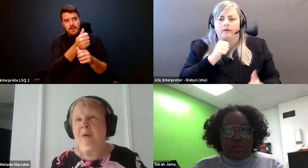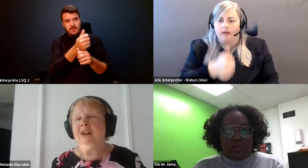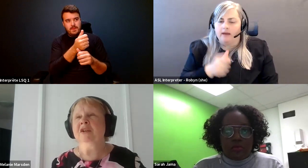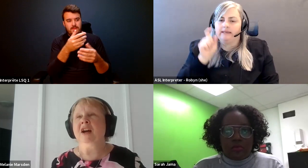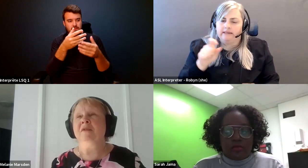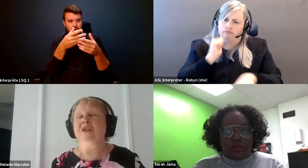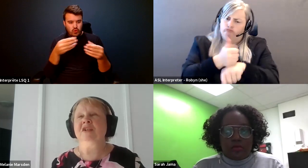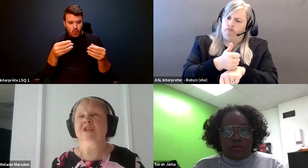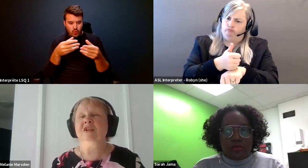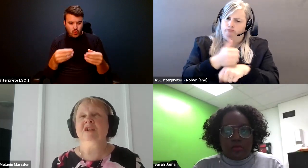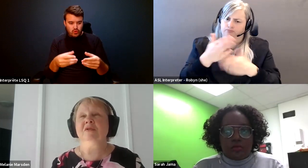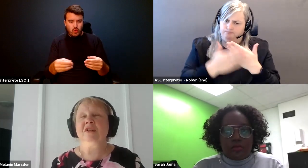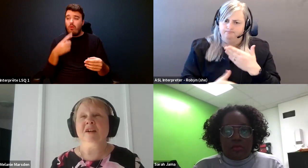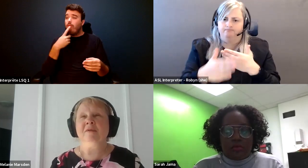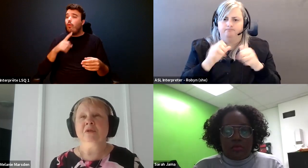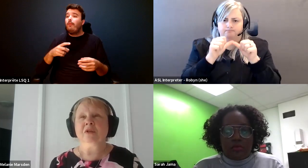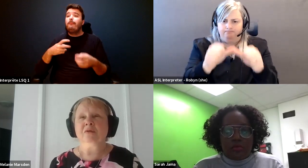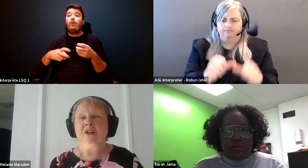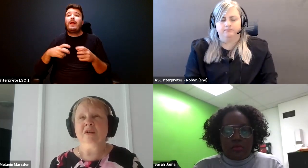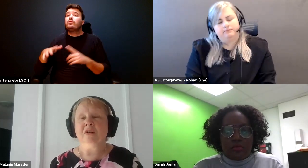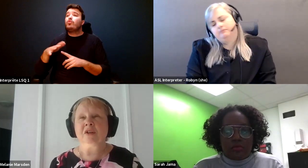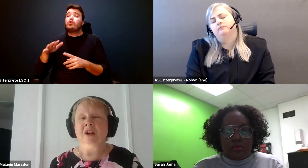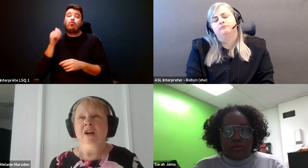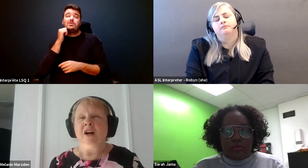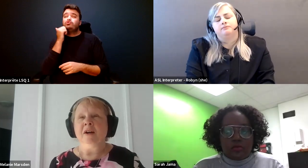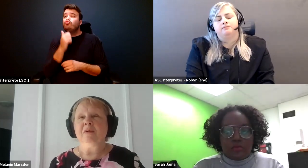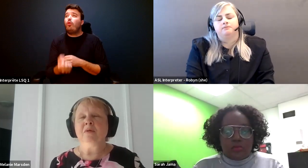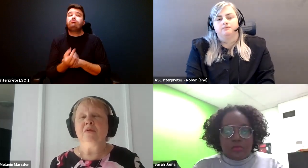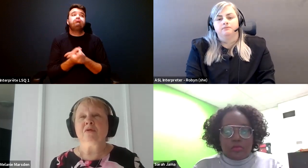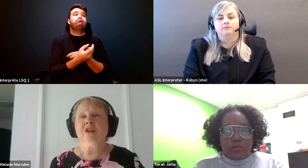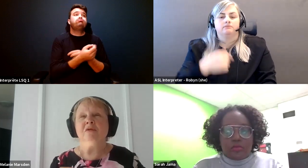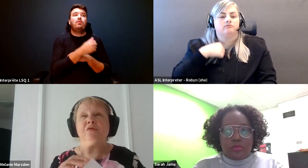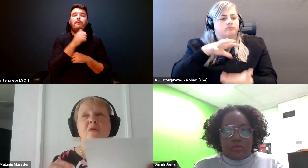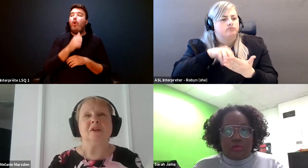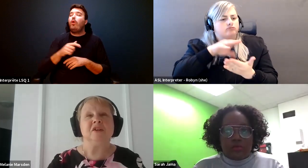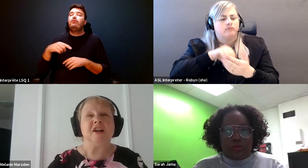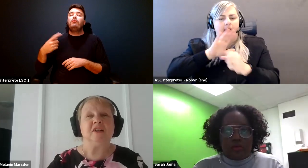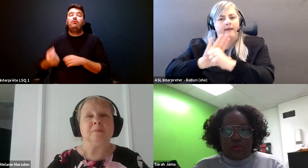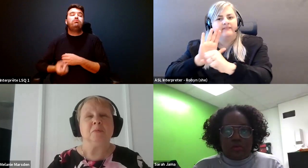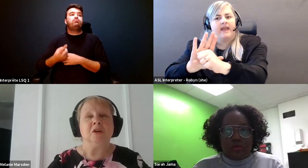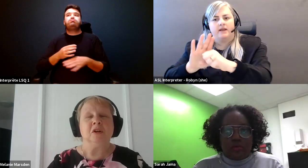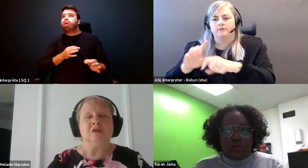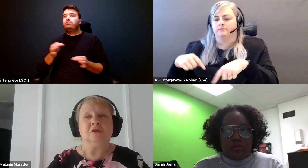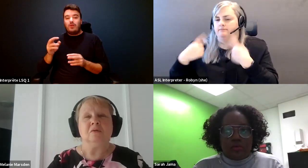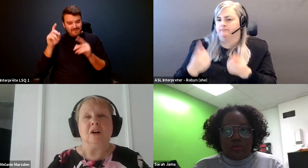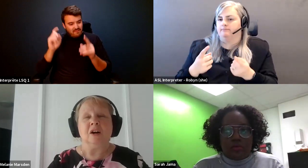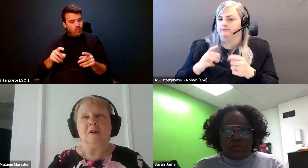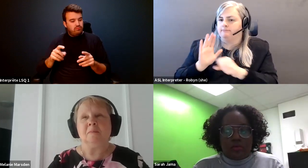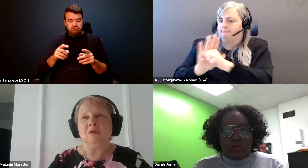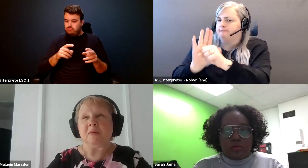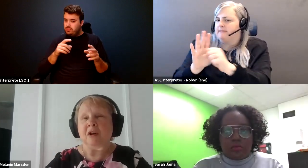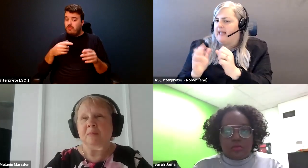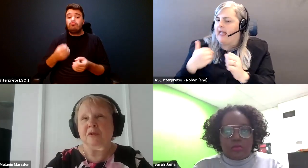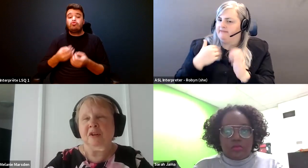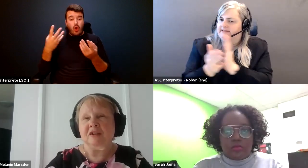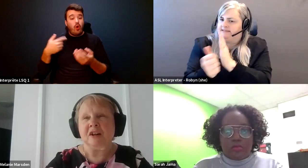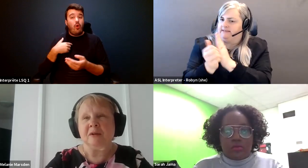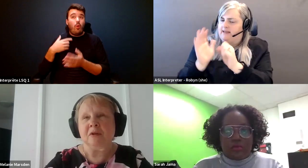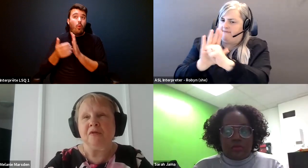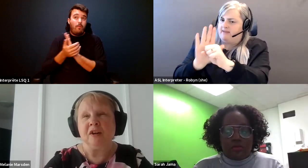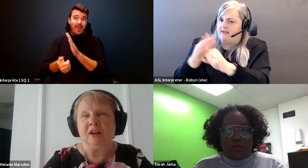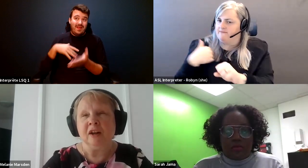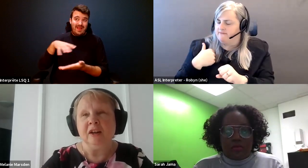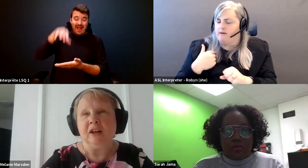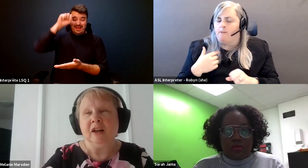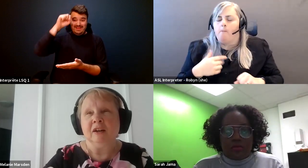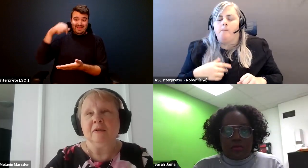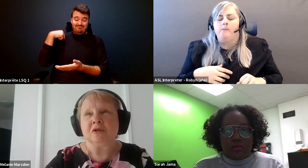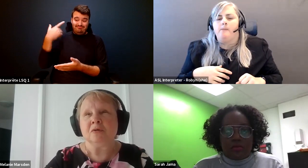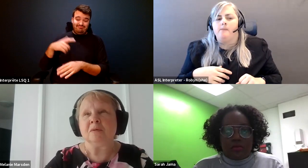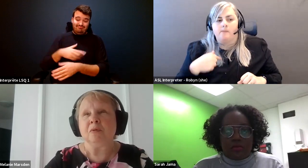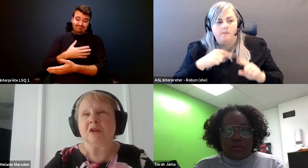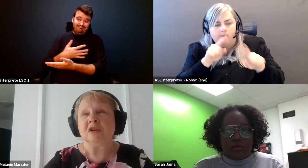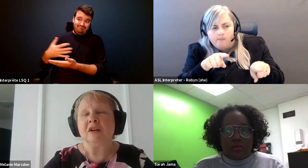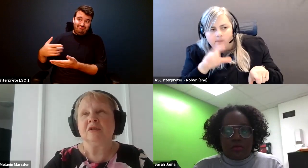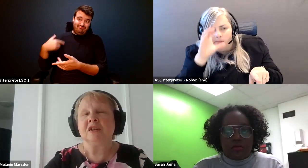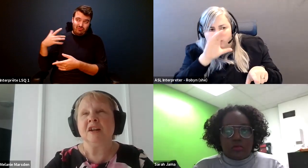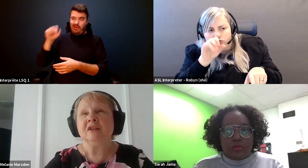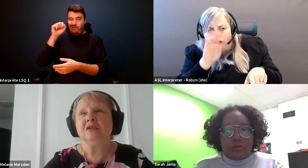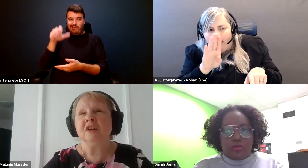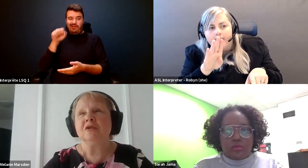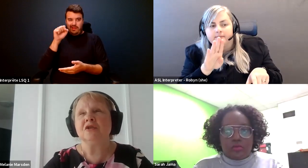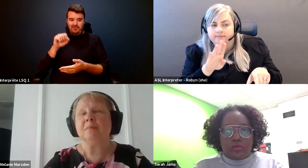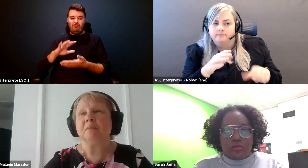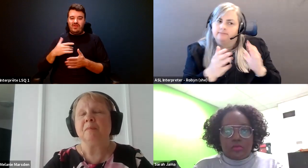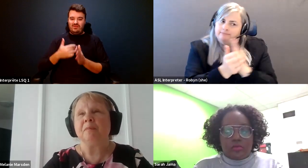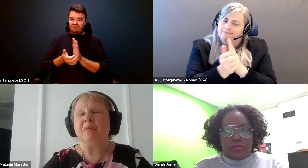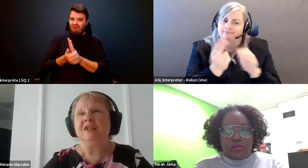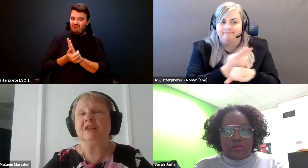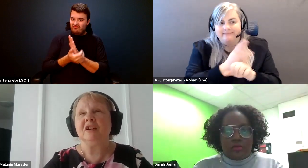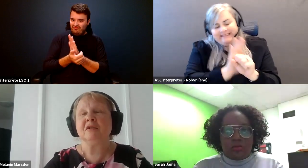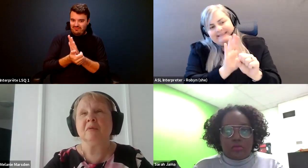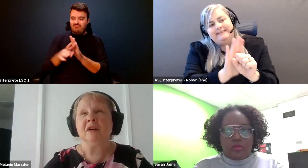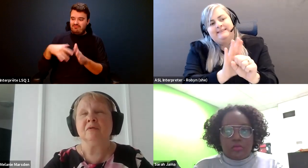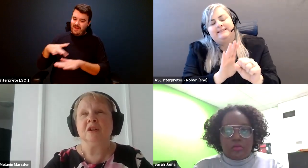Melanie Marsden: Many of the advocacy skills that i've learned through the years I would move those skills forward and take them to employment opportunities that I would find so it's important to understand that the leadership piece is around.